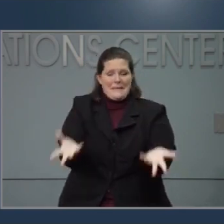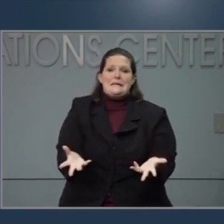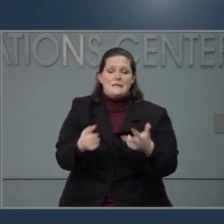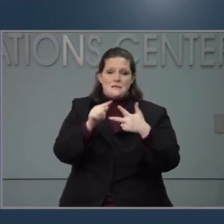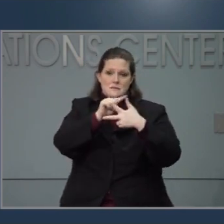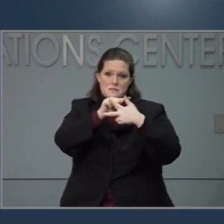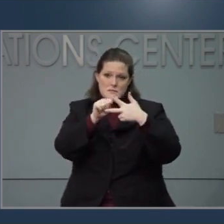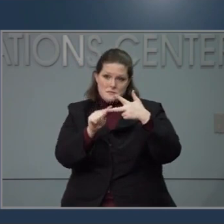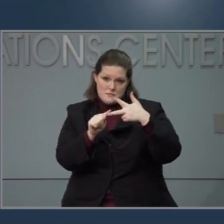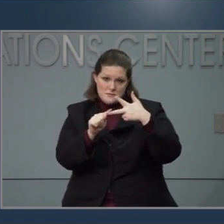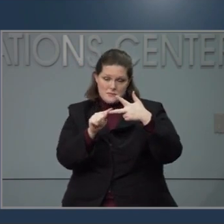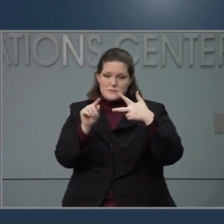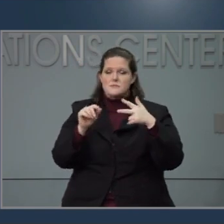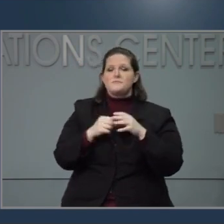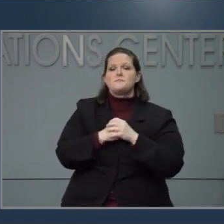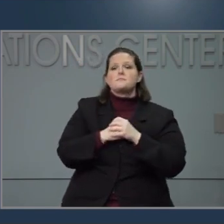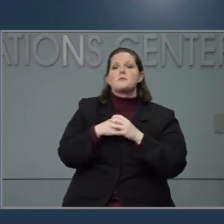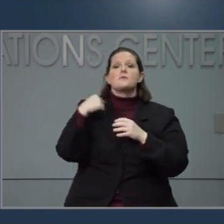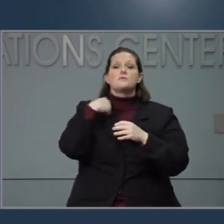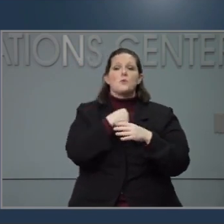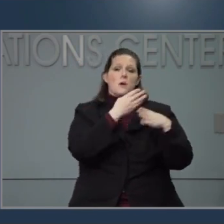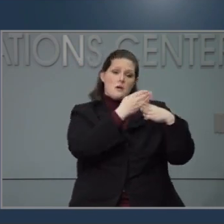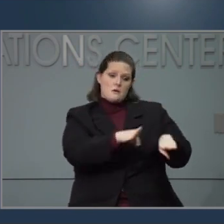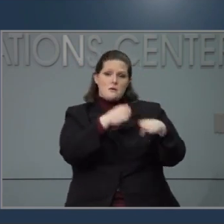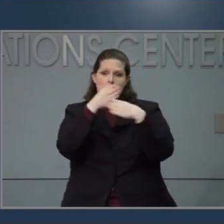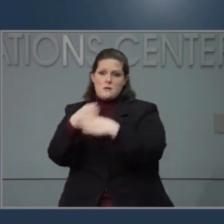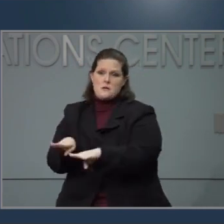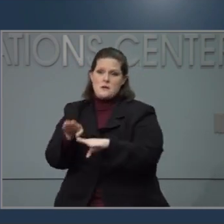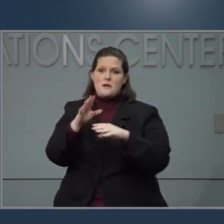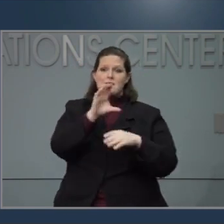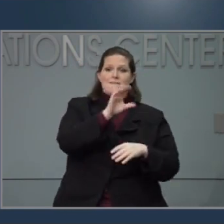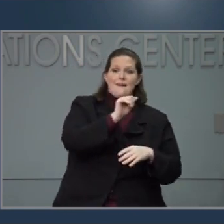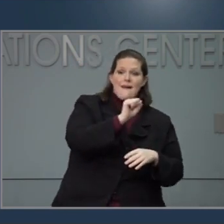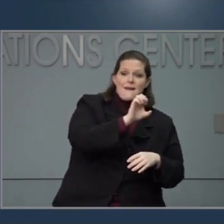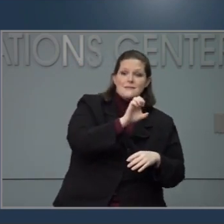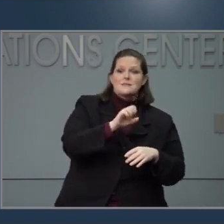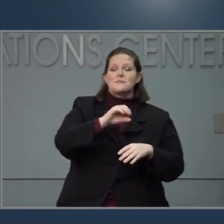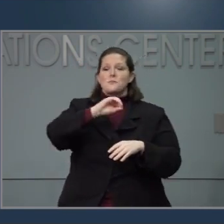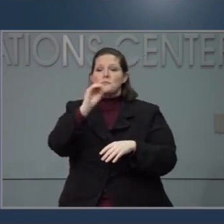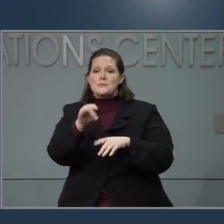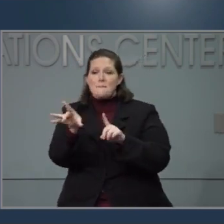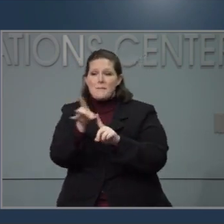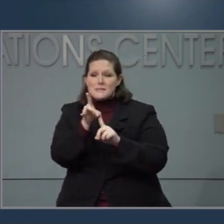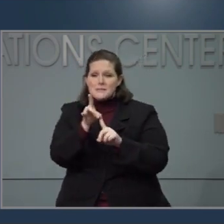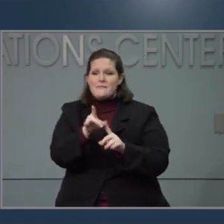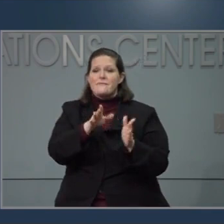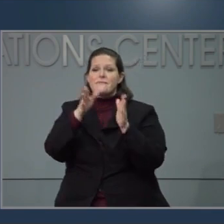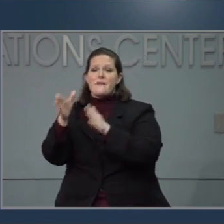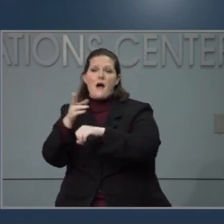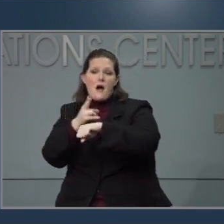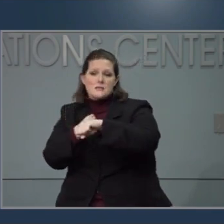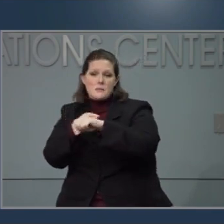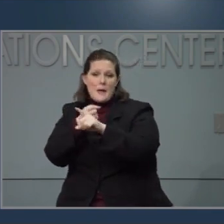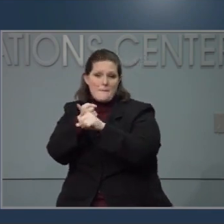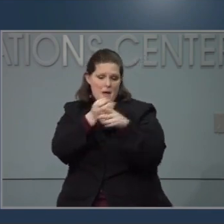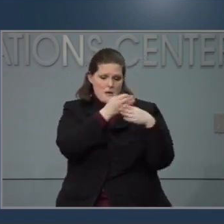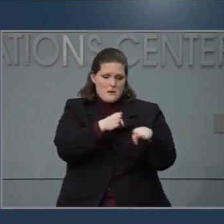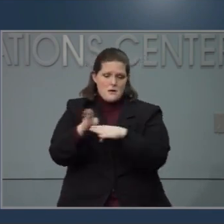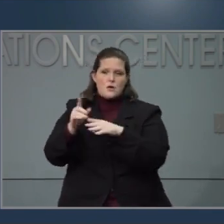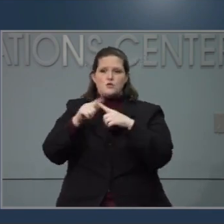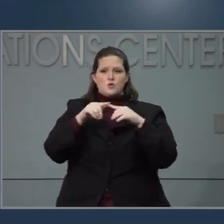ORANGE IS SUBSTANTI, AND YELLOW IS SIGNIFICANT.